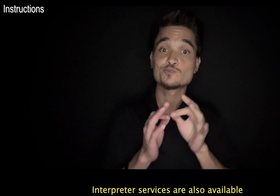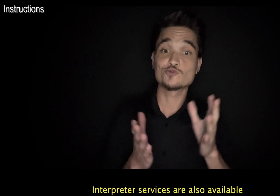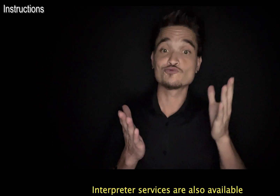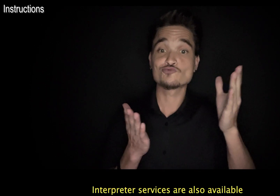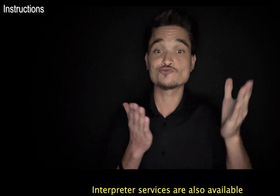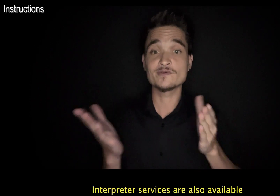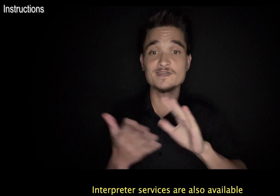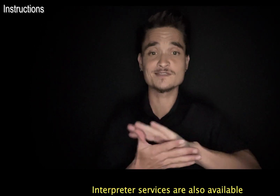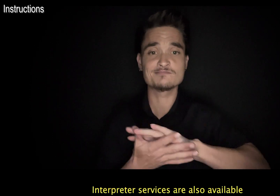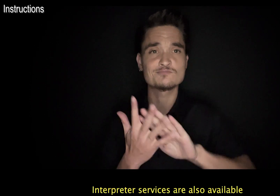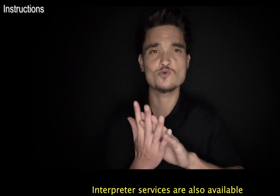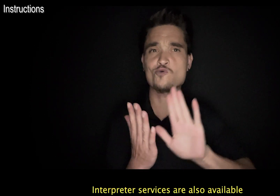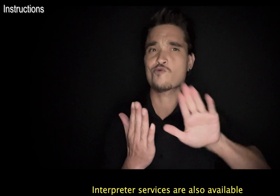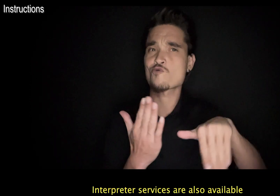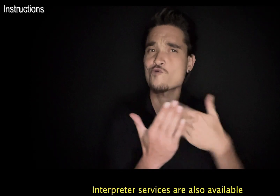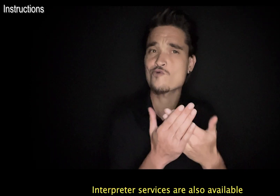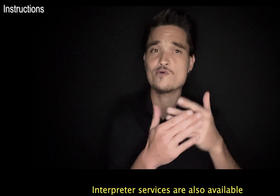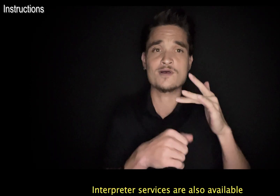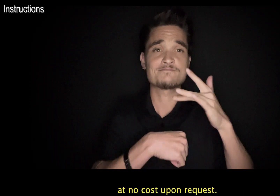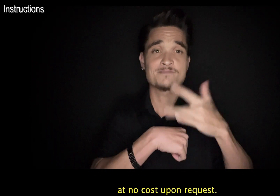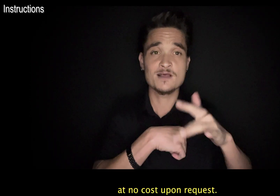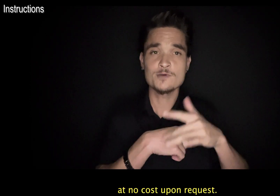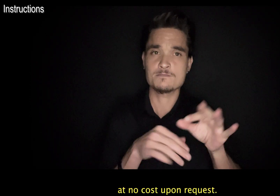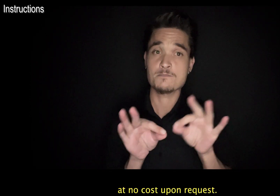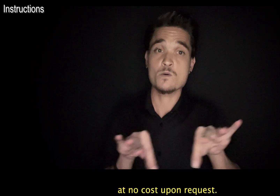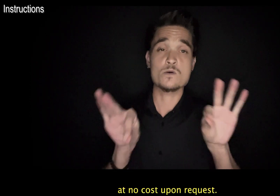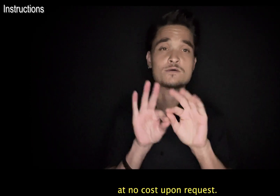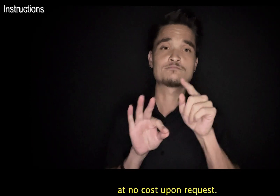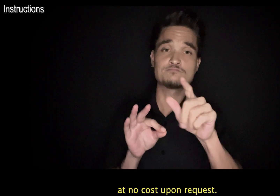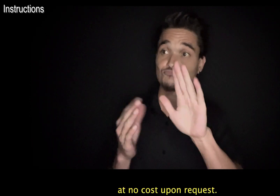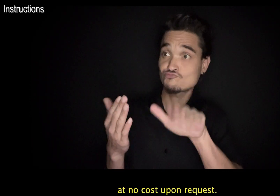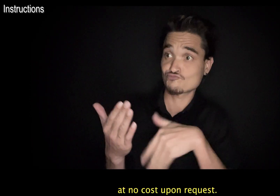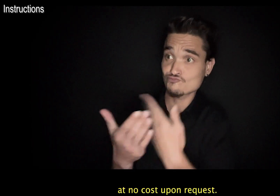Interpreter services are also available at no cost upon request.